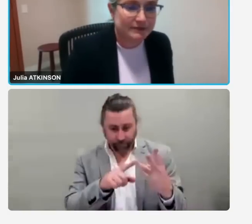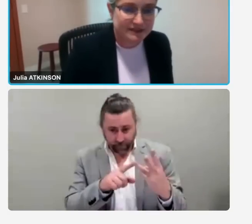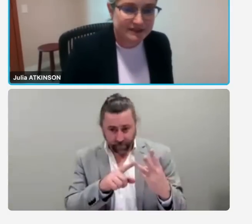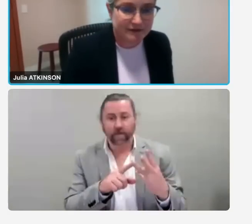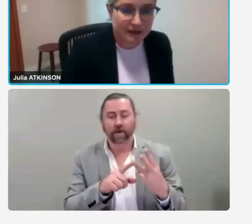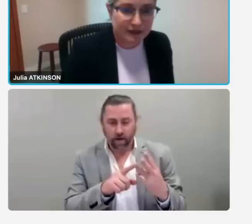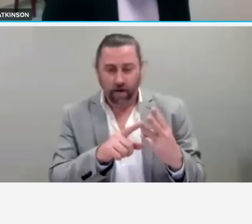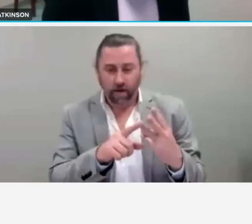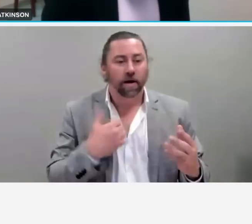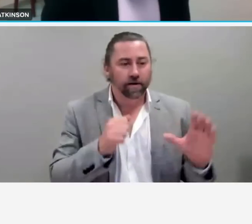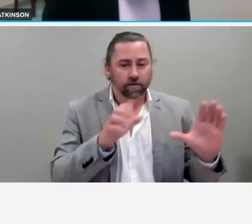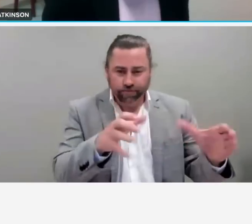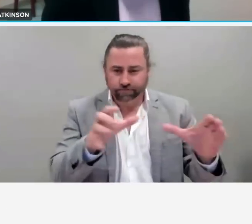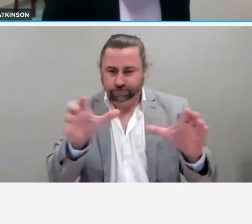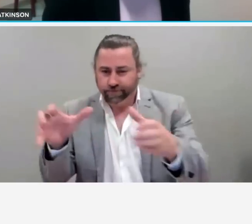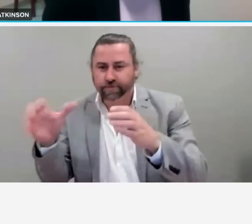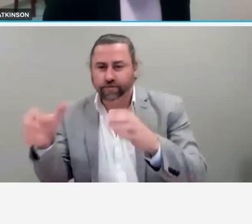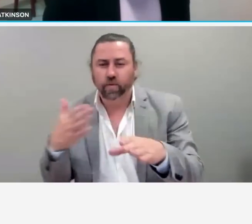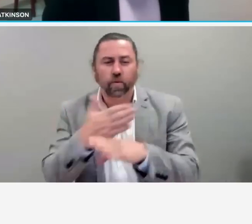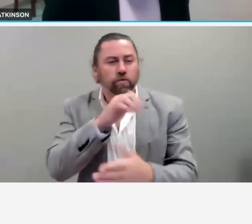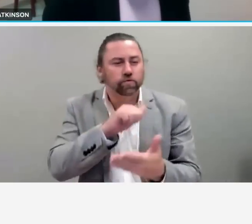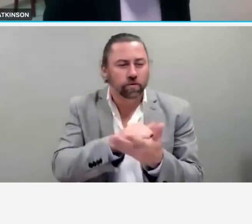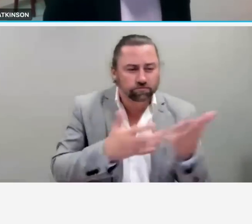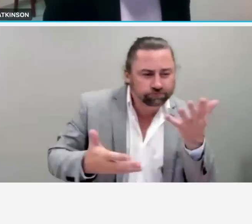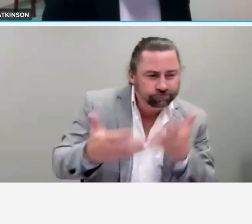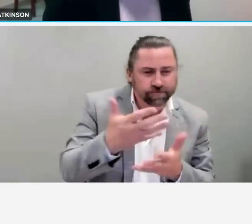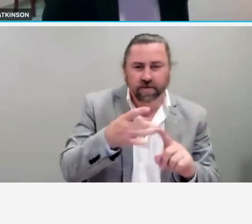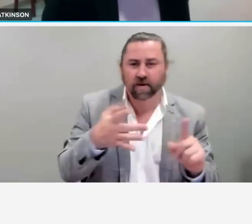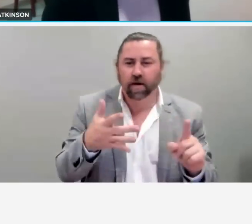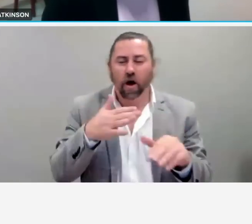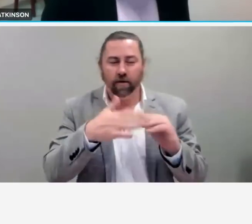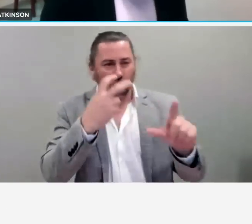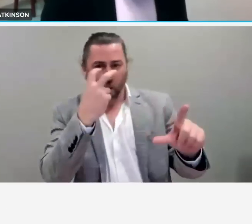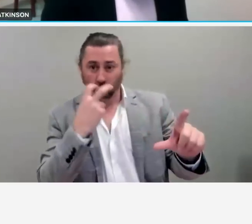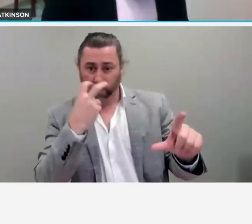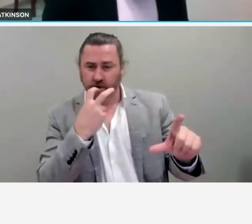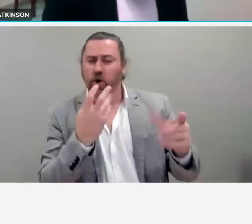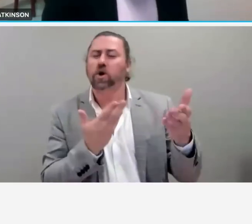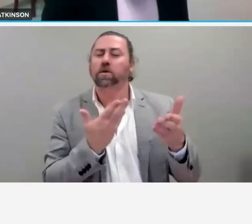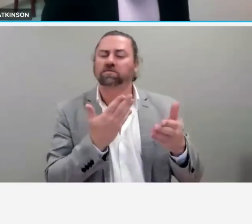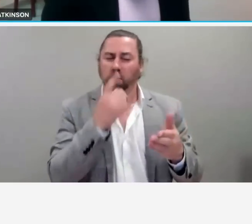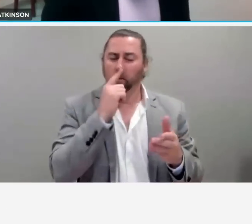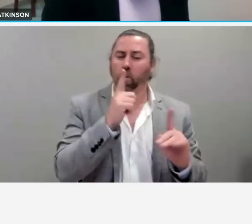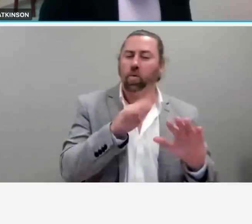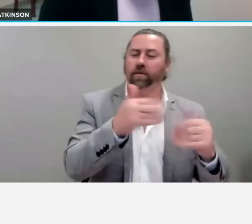management specifically. These workshops included older Australians, service providers and peak bodies.